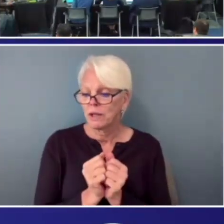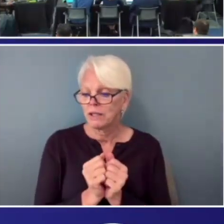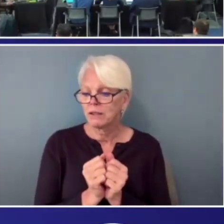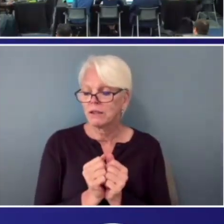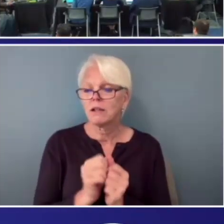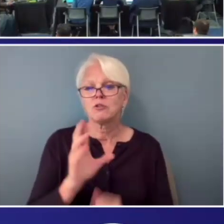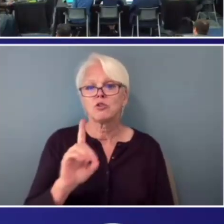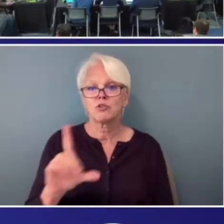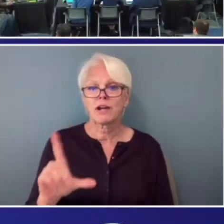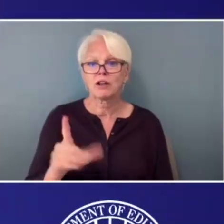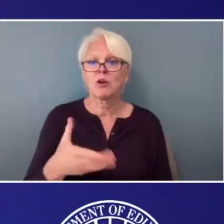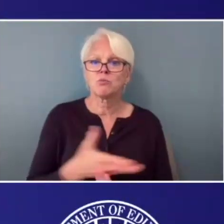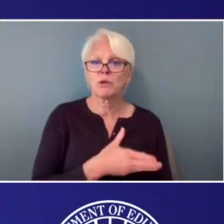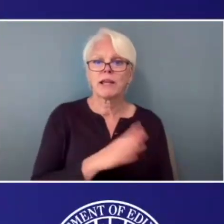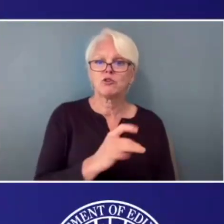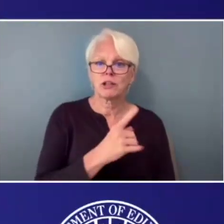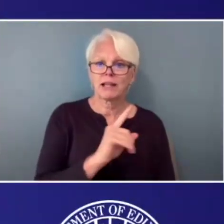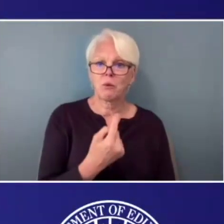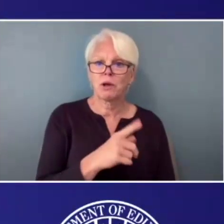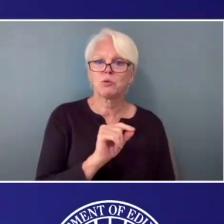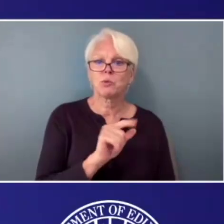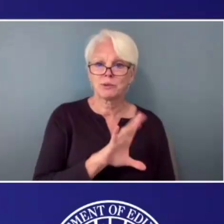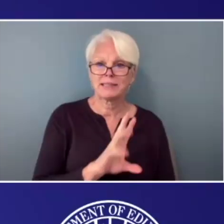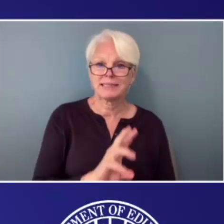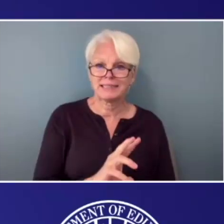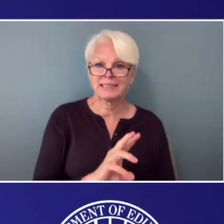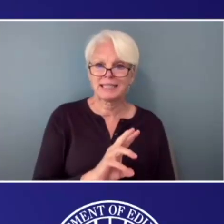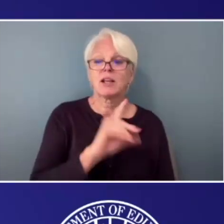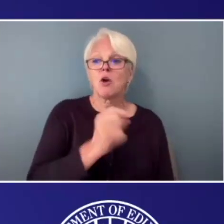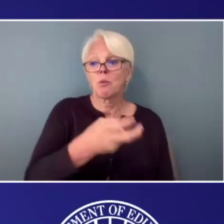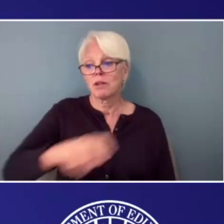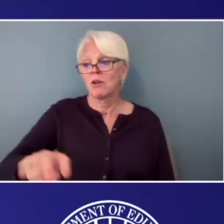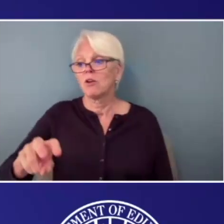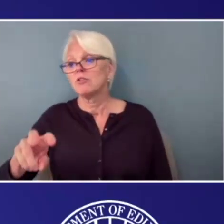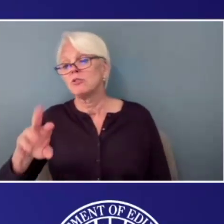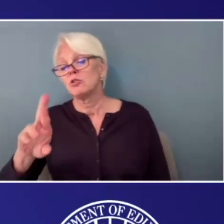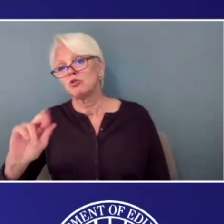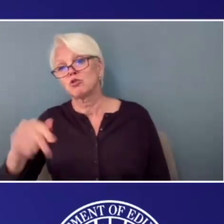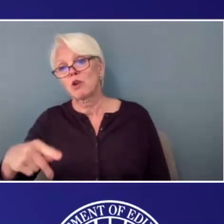2026 moves to RAP, can they come back to IBR after being in RAP?